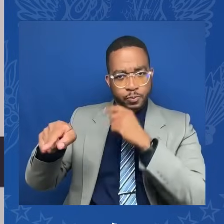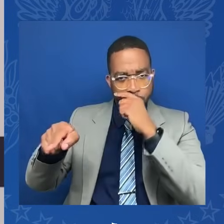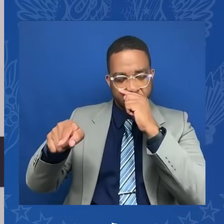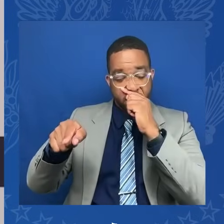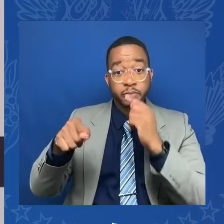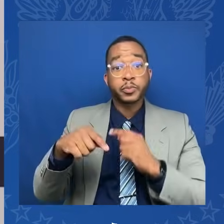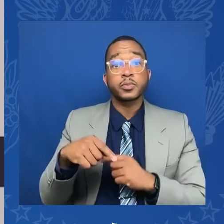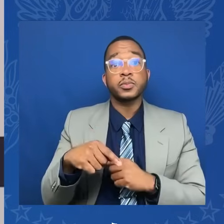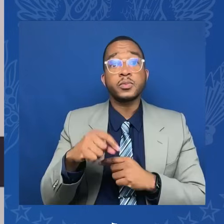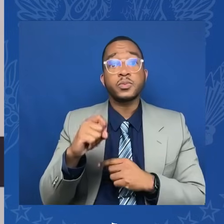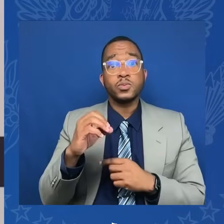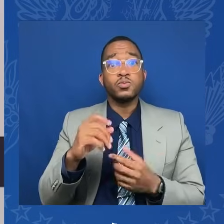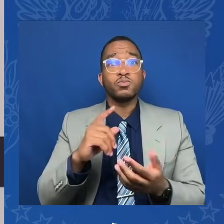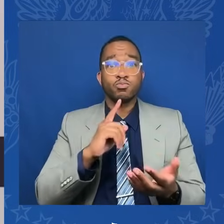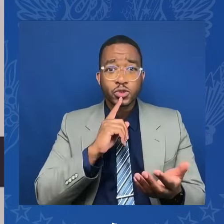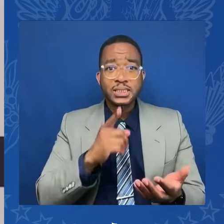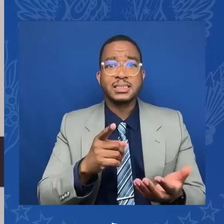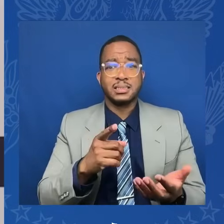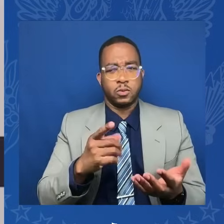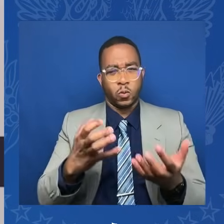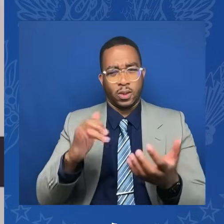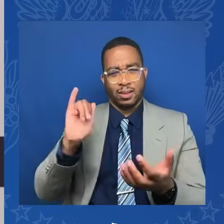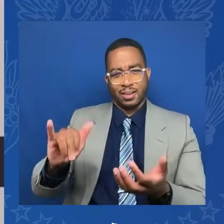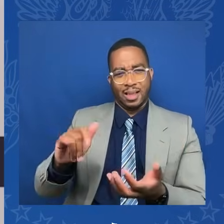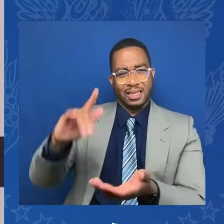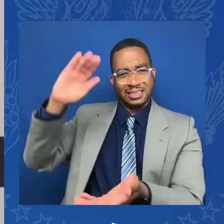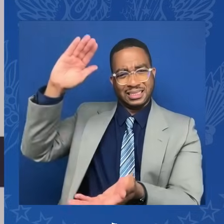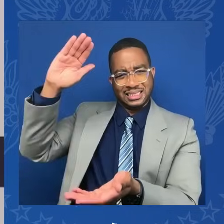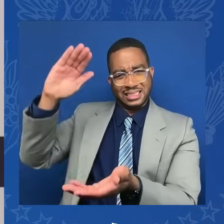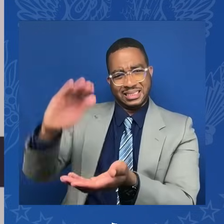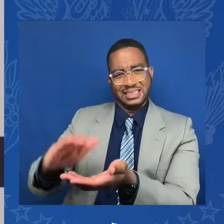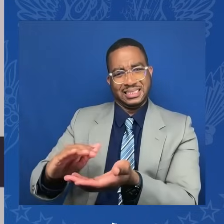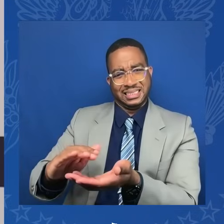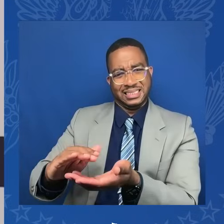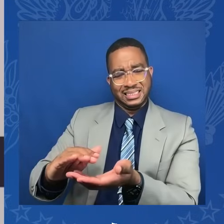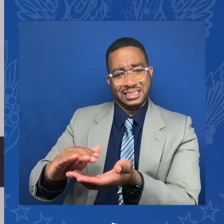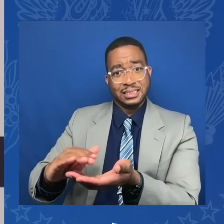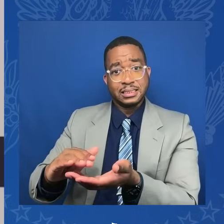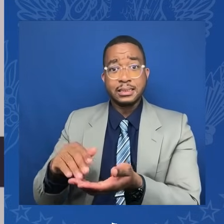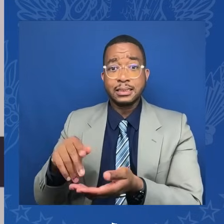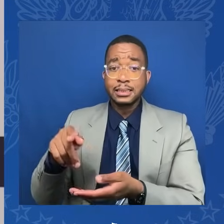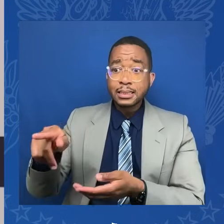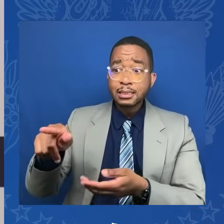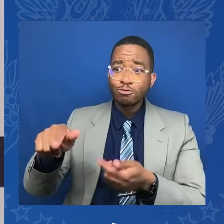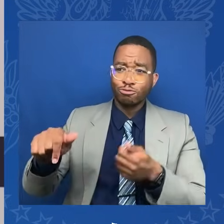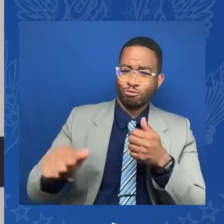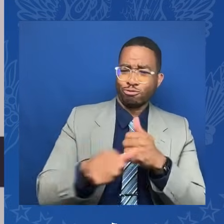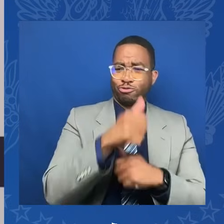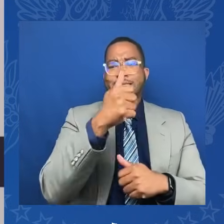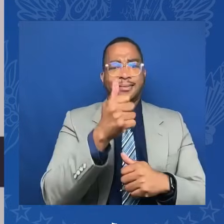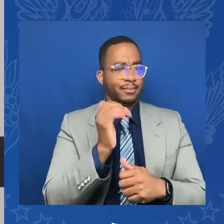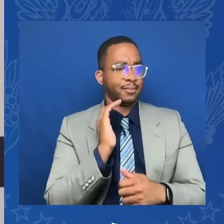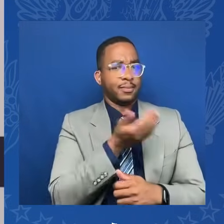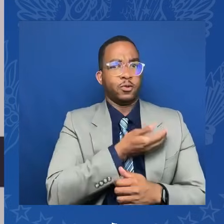It is the existential threat to humanity, among -- the only existential threat to humanity, including nuclear weapons,